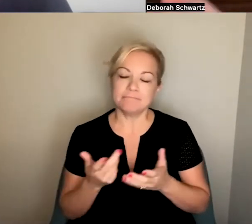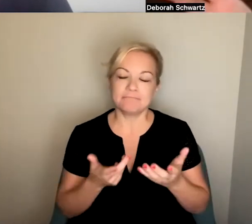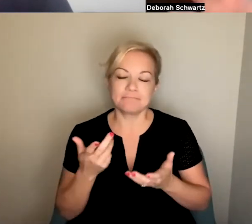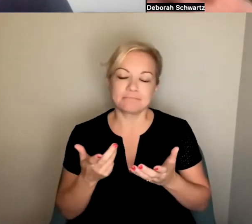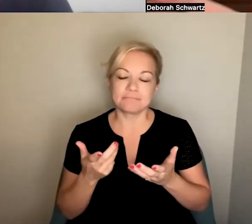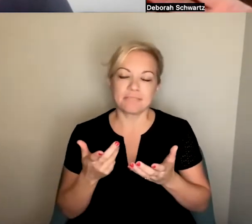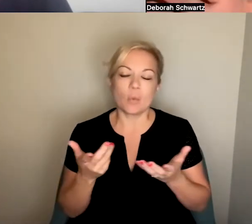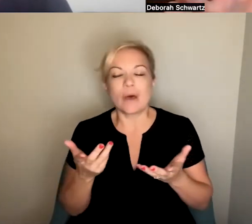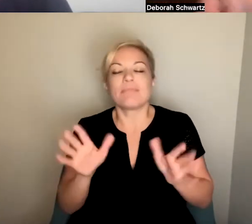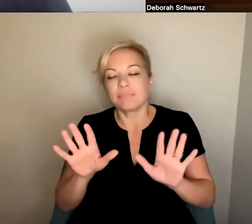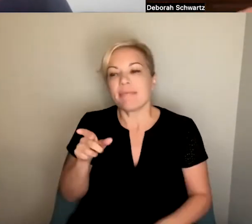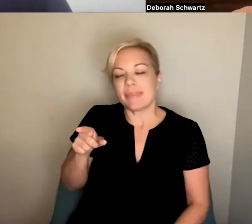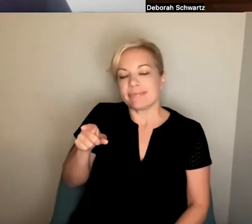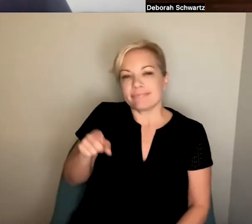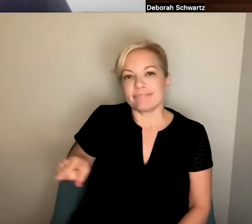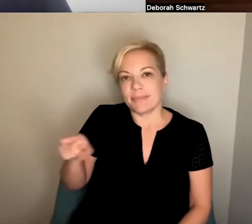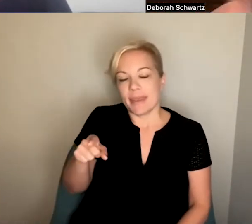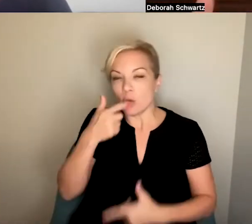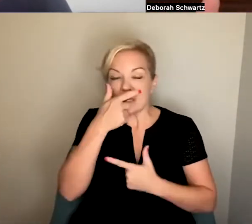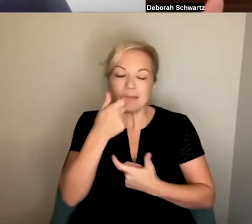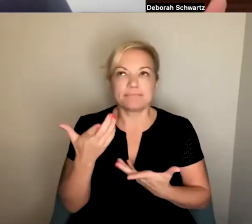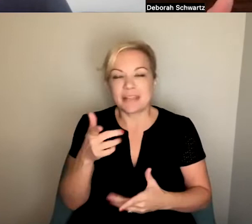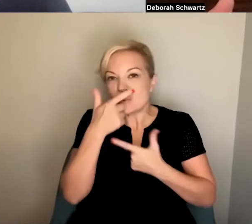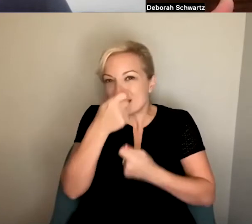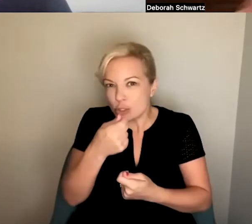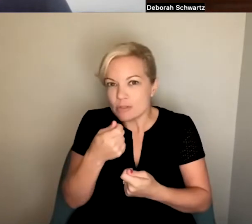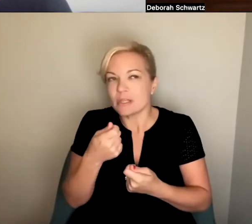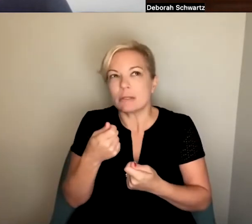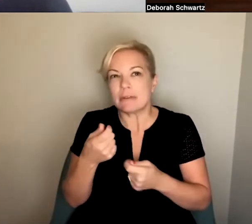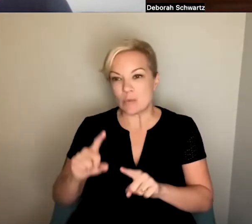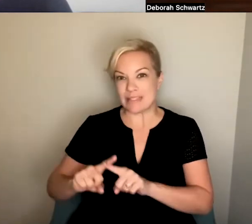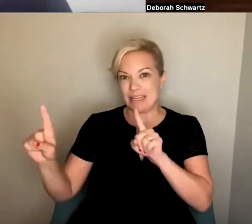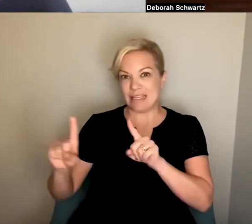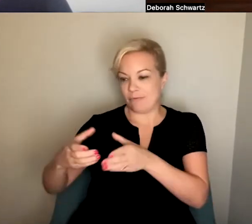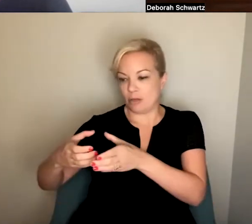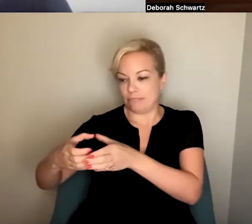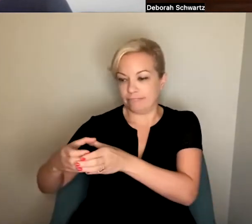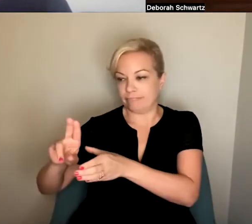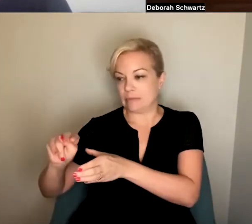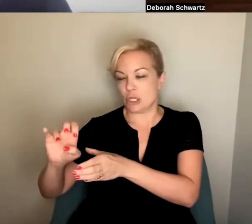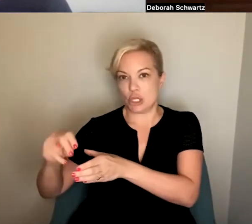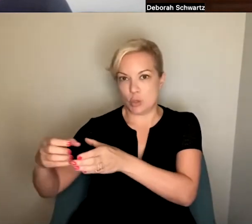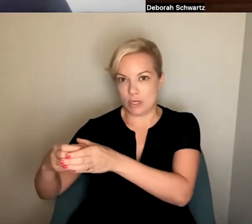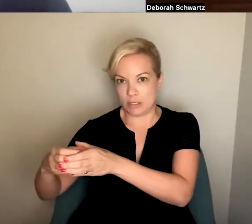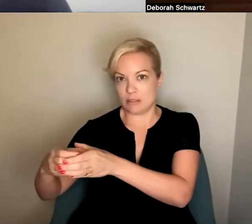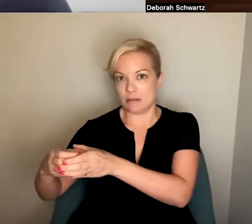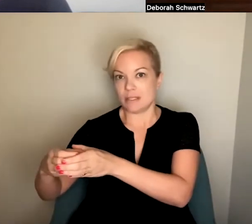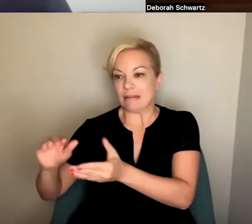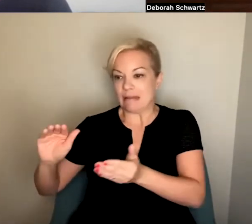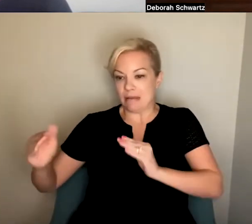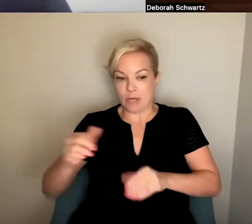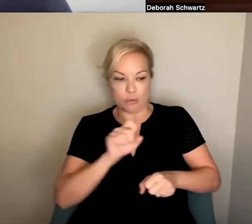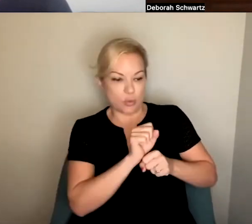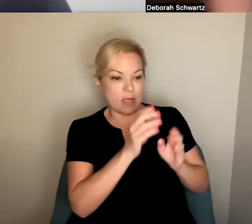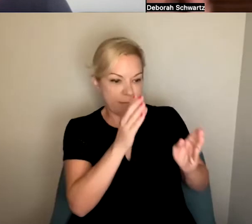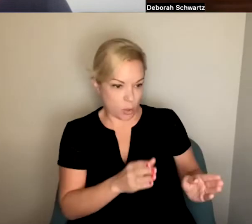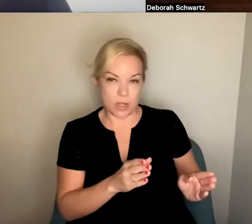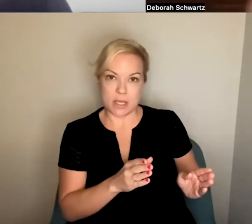it was a different unit than the employees in the museum who did, you know, the mechanical